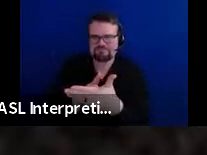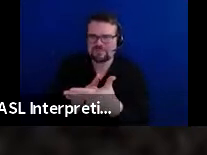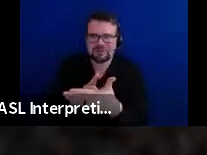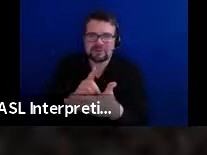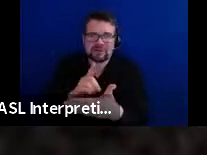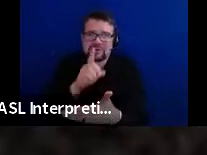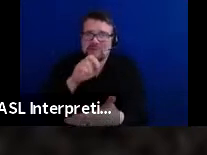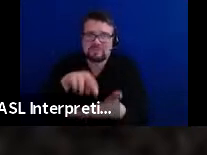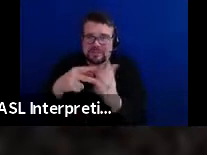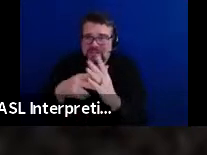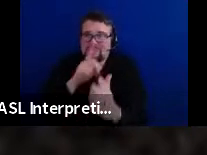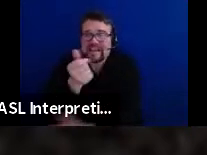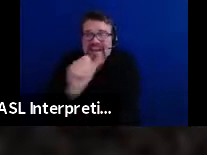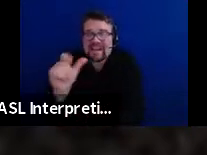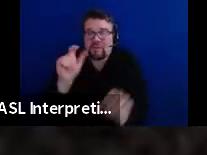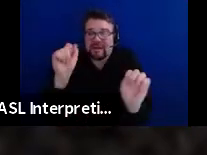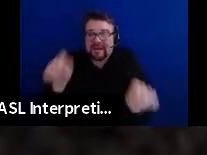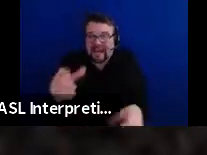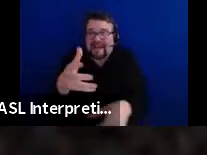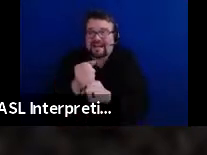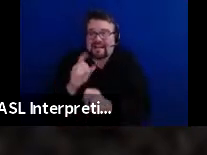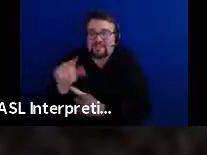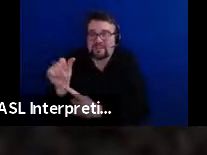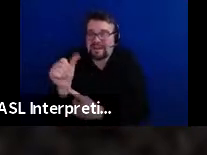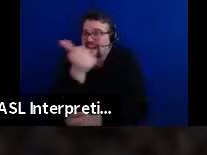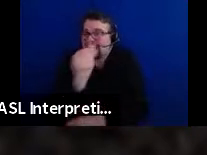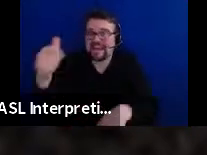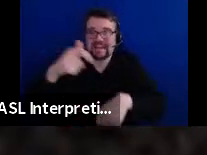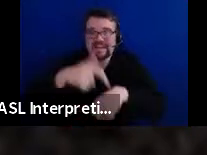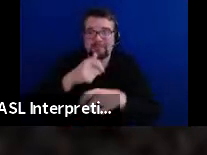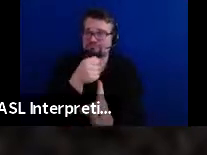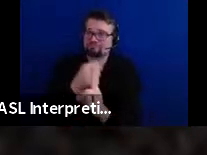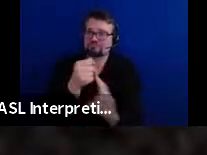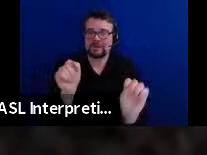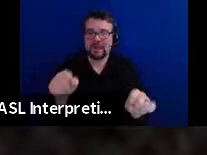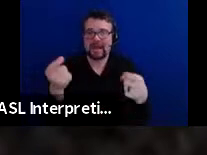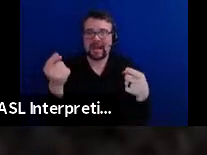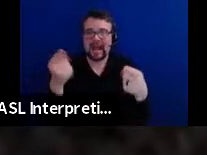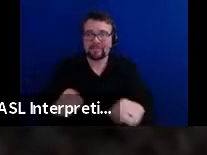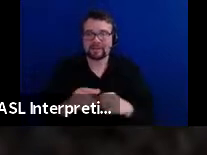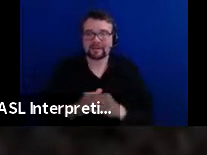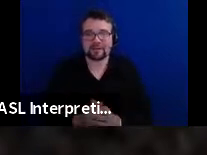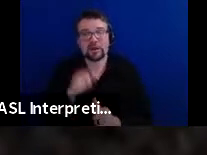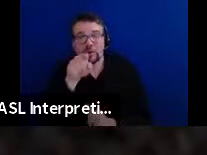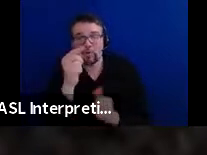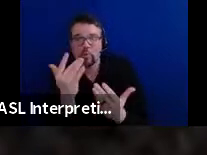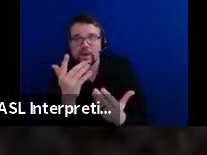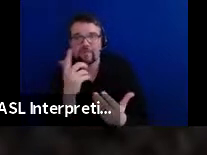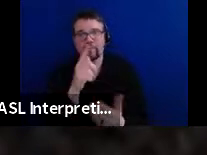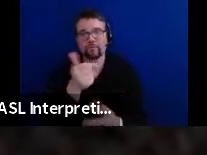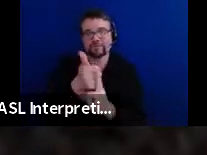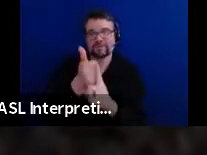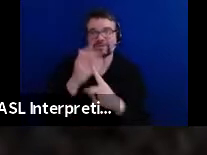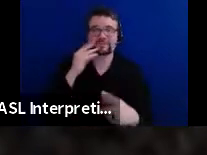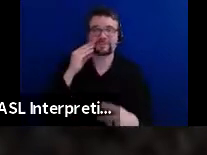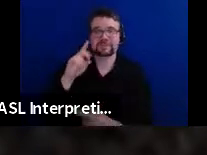TIME. YOU DON'T HAVE TO WAIT FOR IT TO BE YOU OR FOR IT TO BE SOMEONE YOU KNOW THAT HAS A DISABILITY.